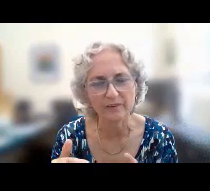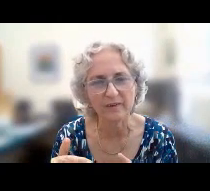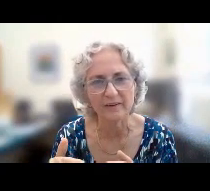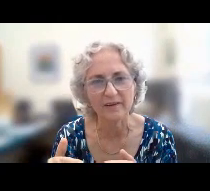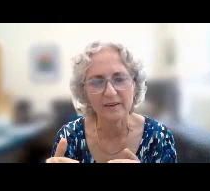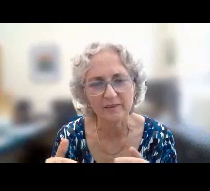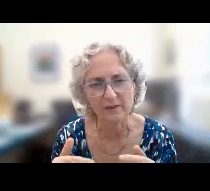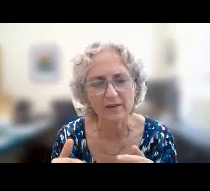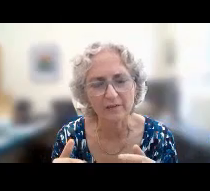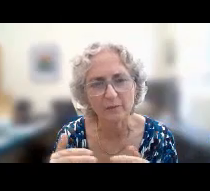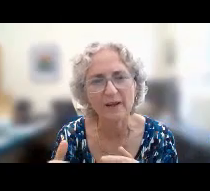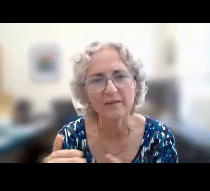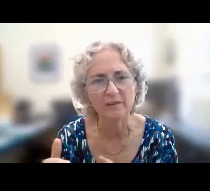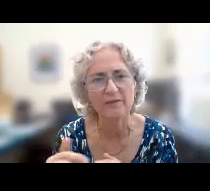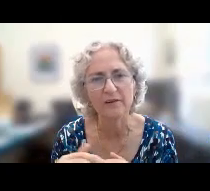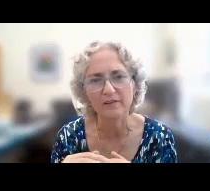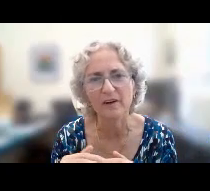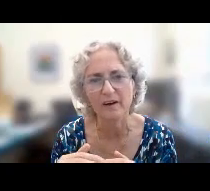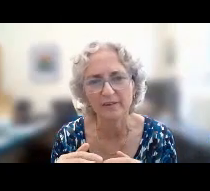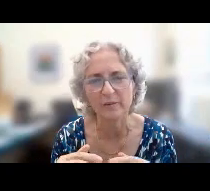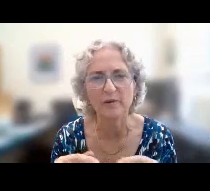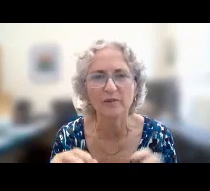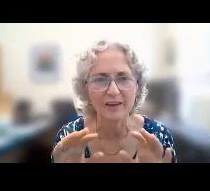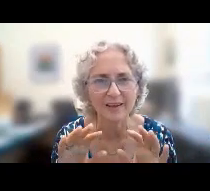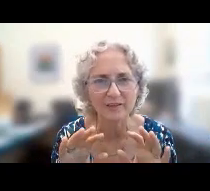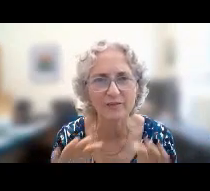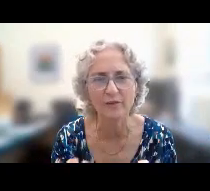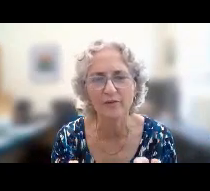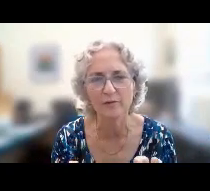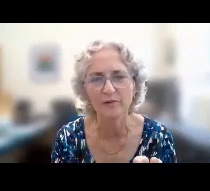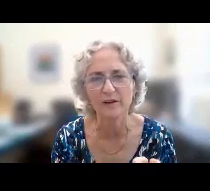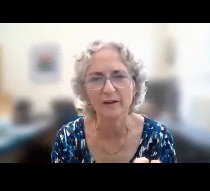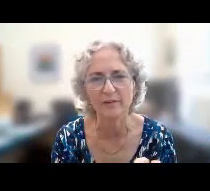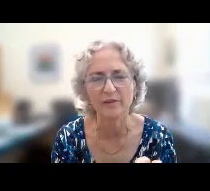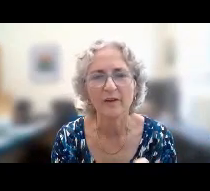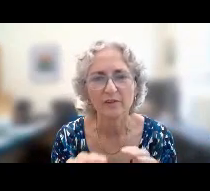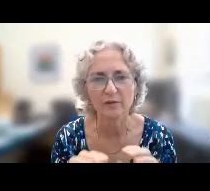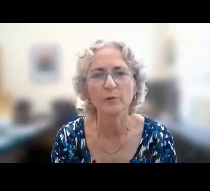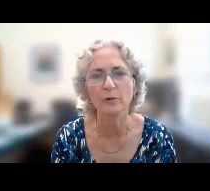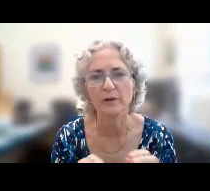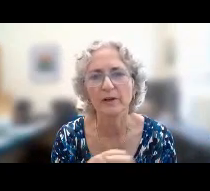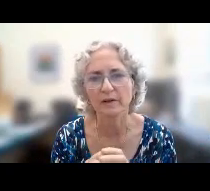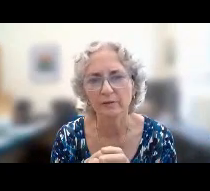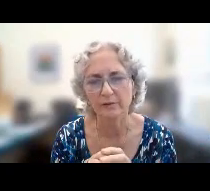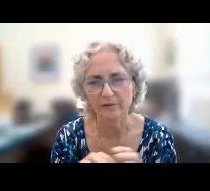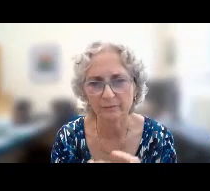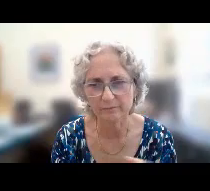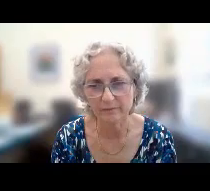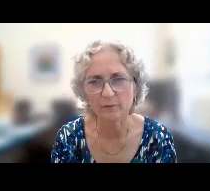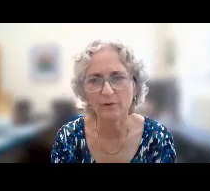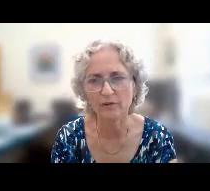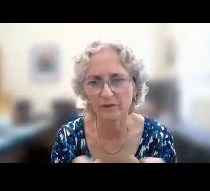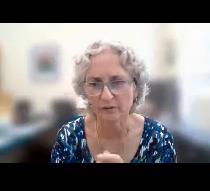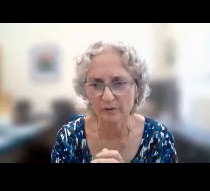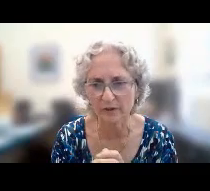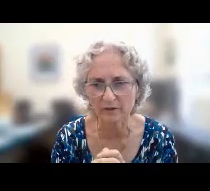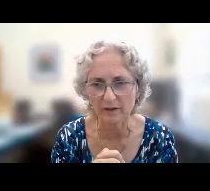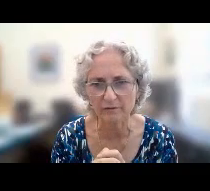So it's planted at various heights because each of those different heights support different communities of wildlife.